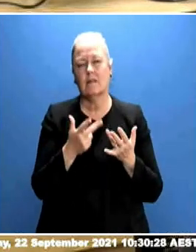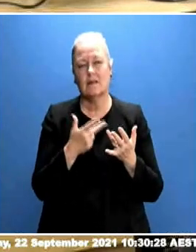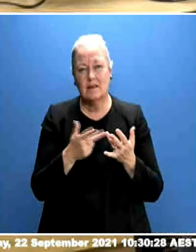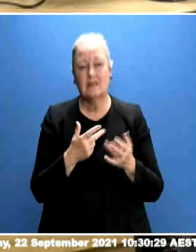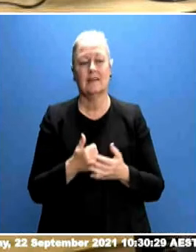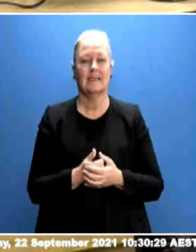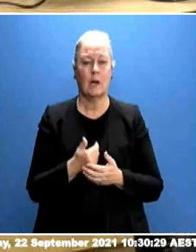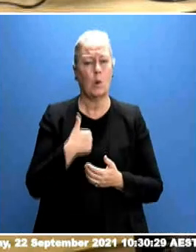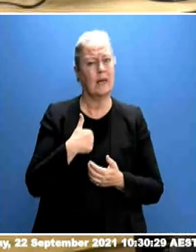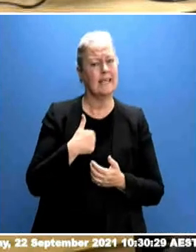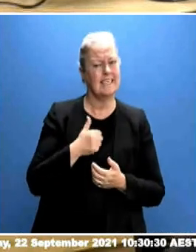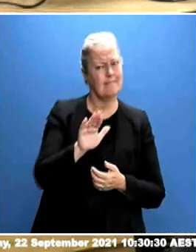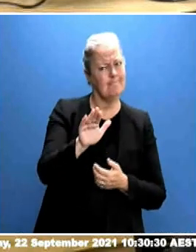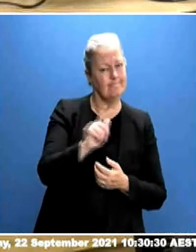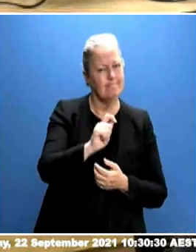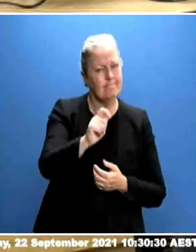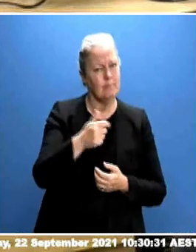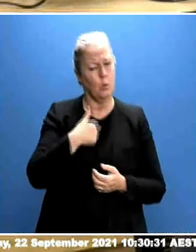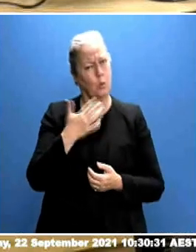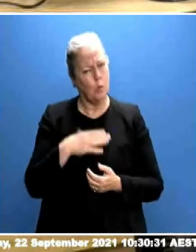so we appealed to get further funding.